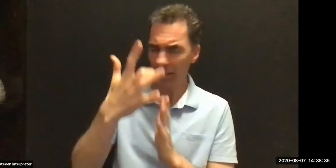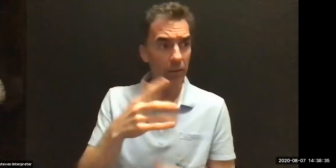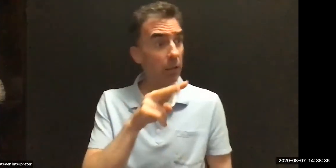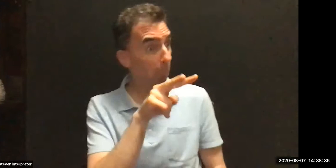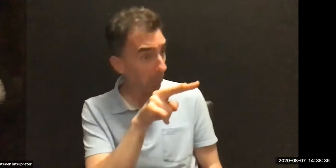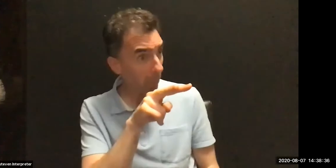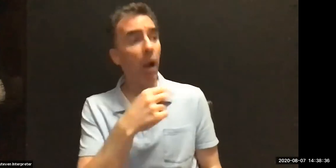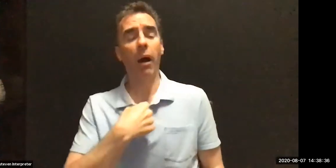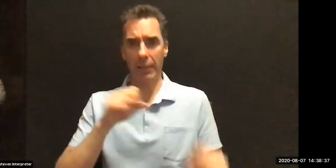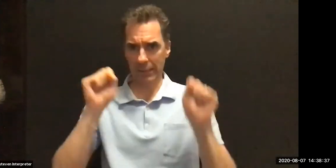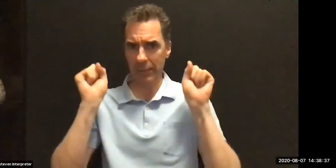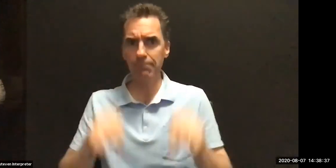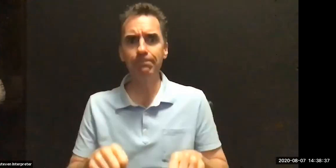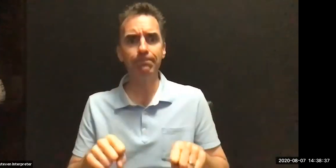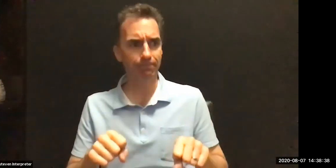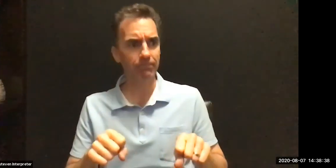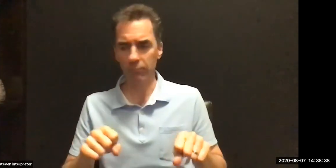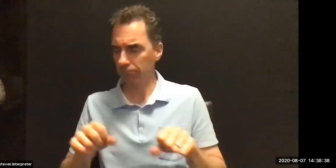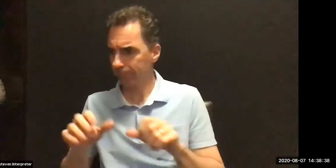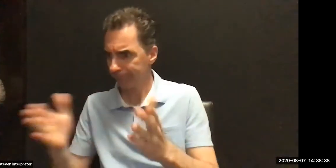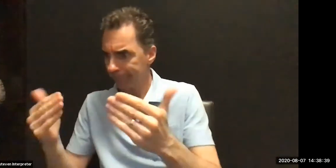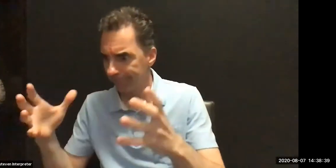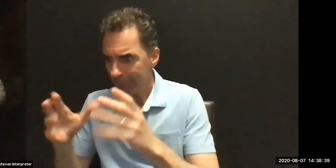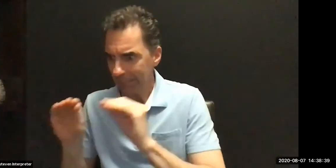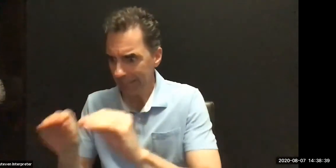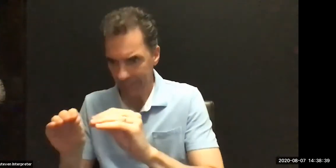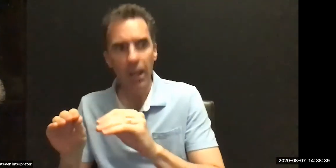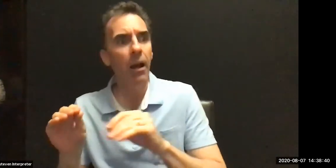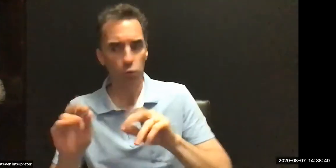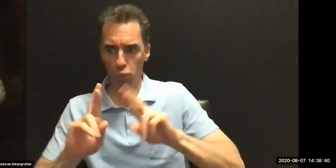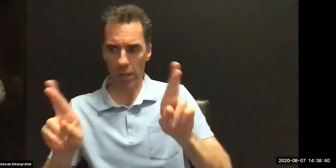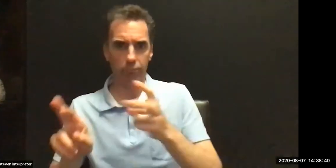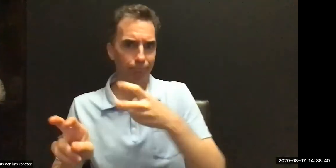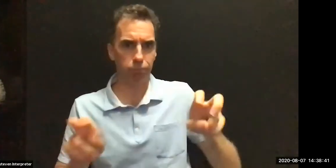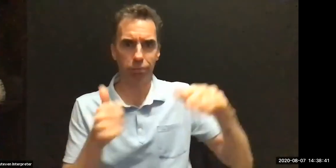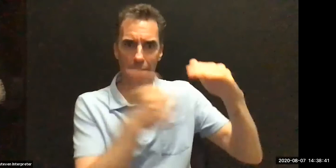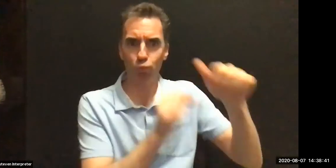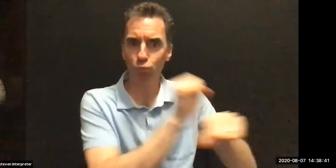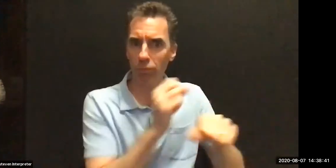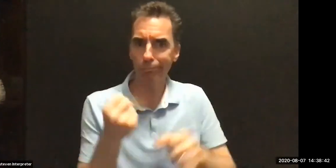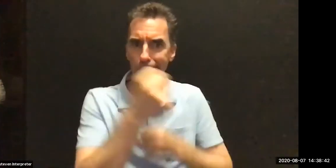Channelle Charest: These cohorts. These internships around those projects. So part of our latest endeavor.